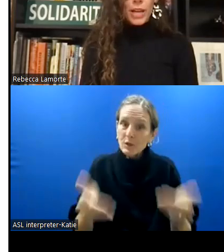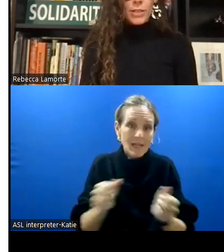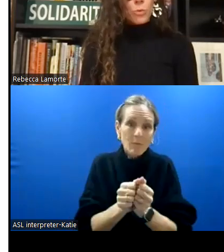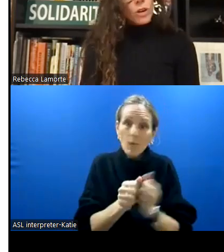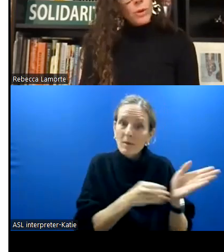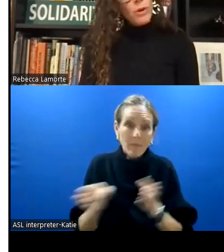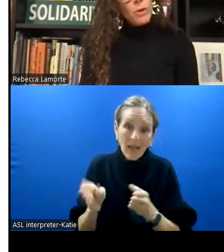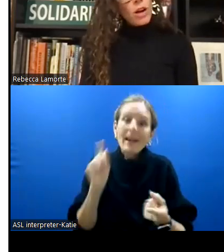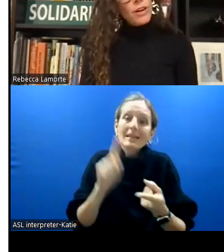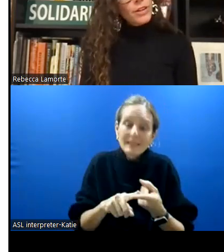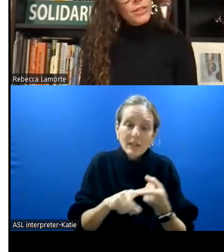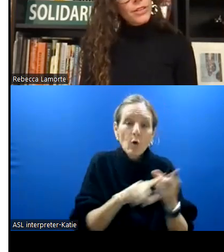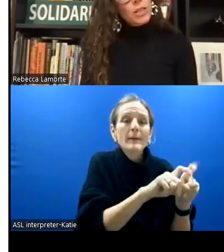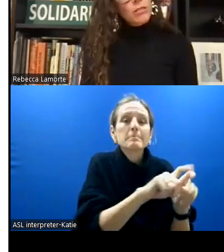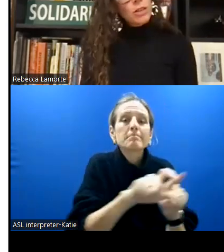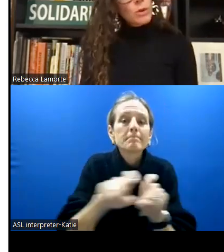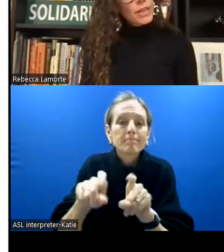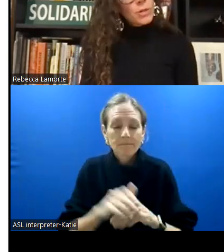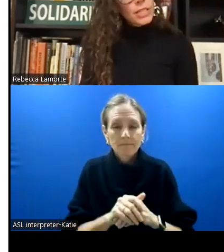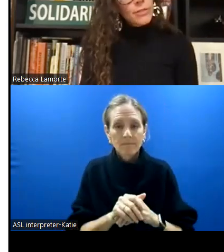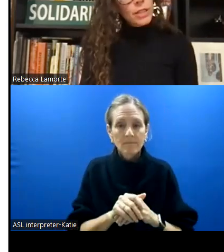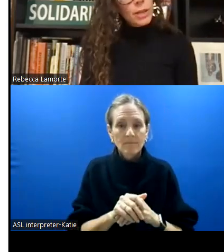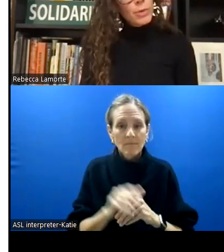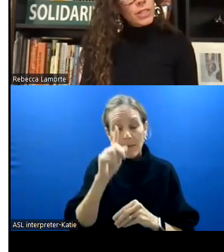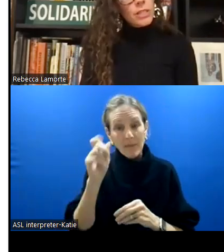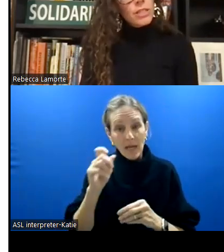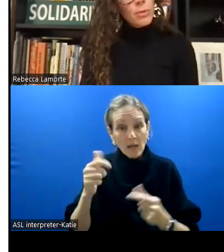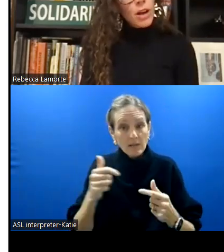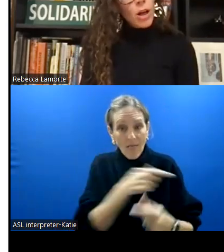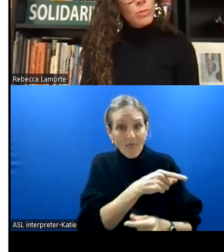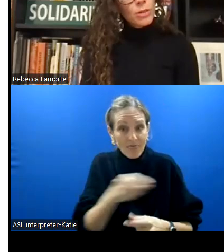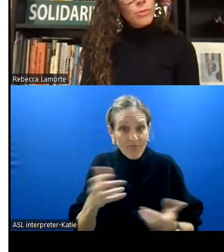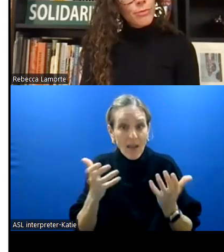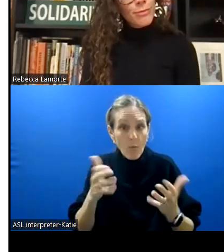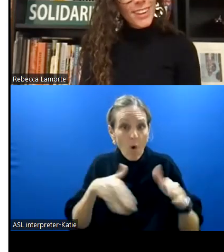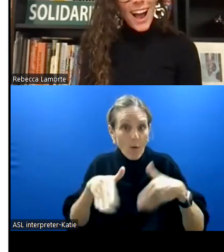"because we wanna walk around our city too. "We may do it differently, "but this is the city we call home too."